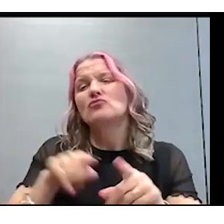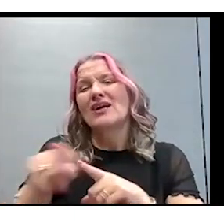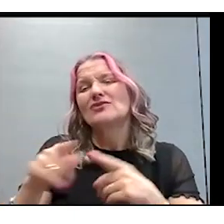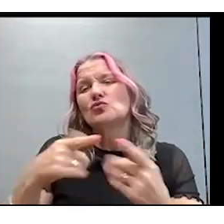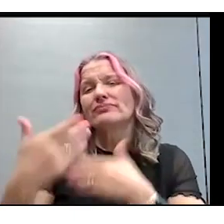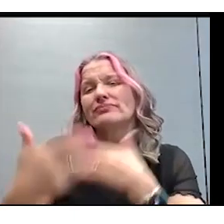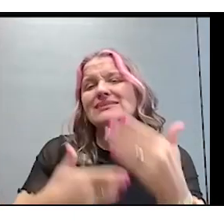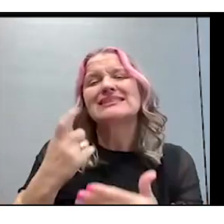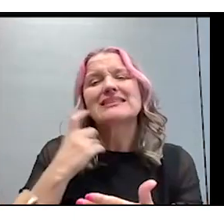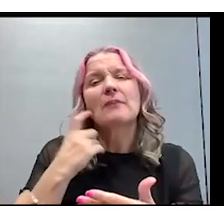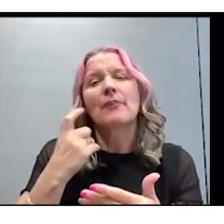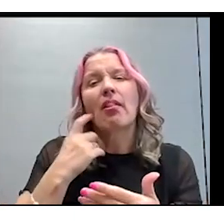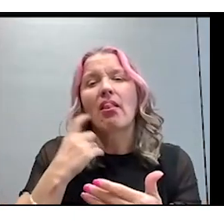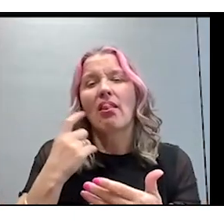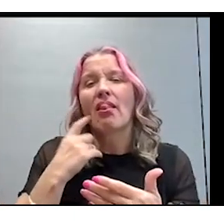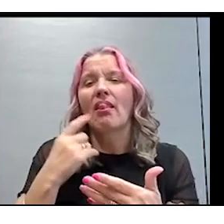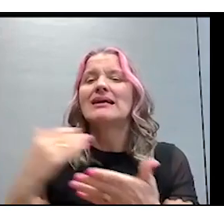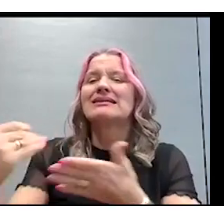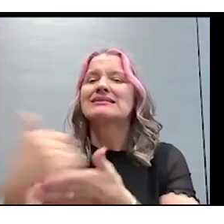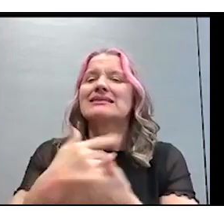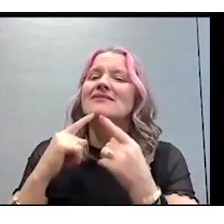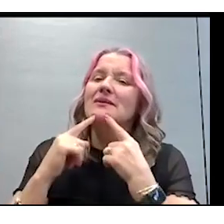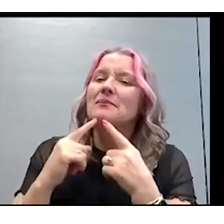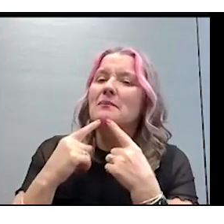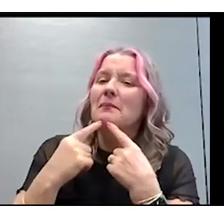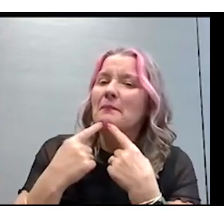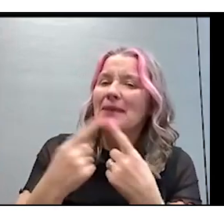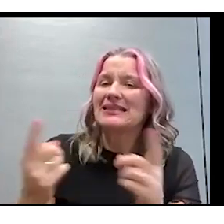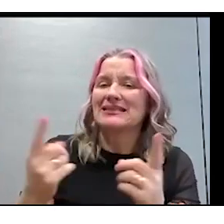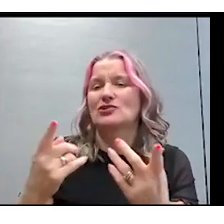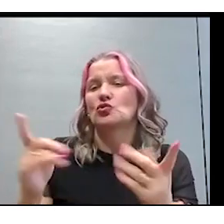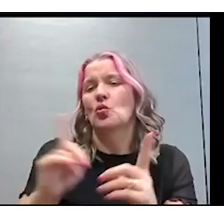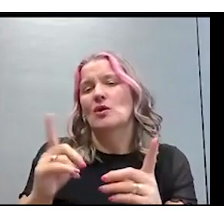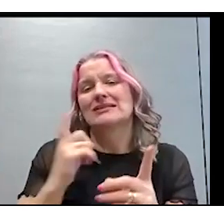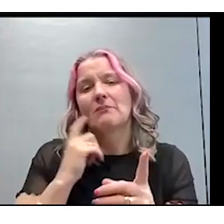It's basically just instructing your right what to do and what not to do.